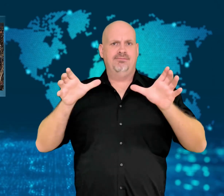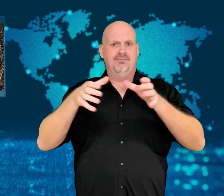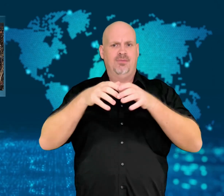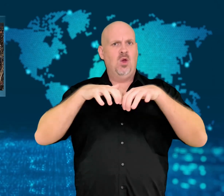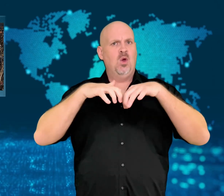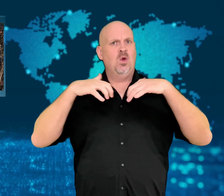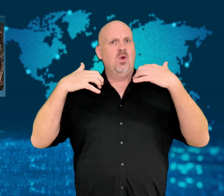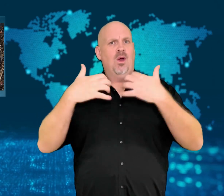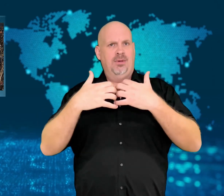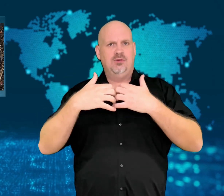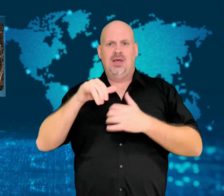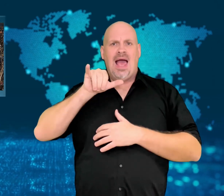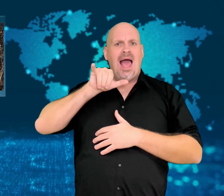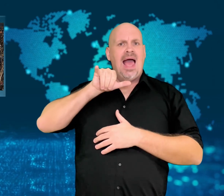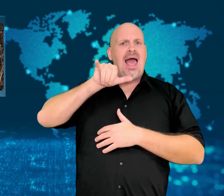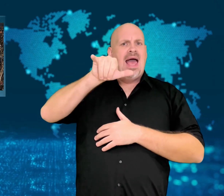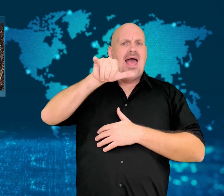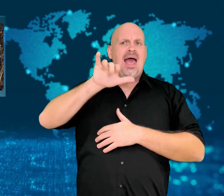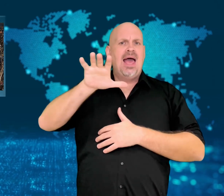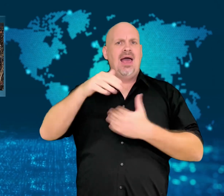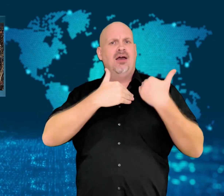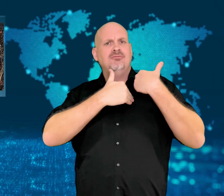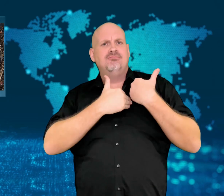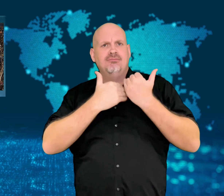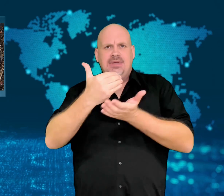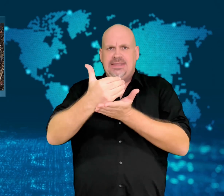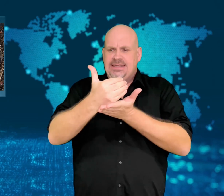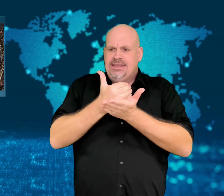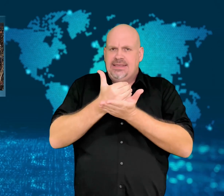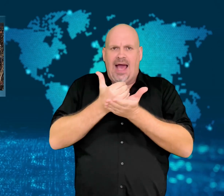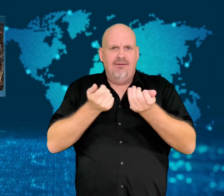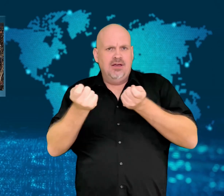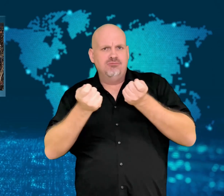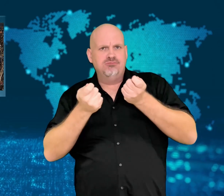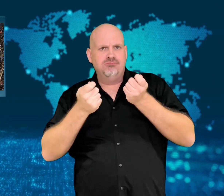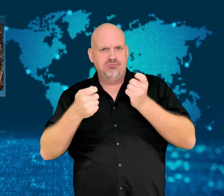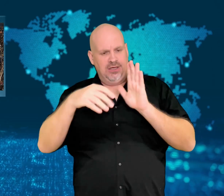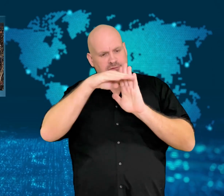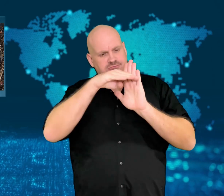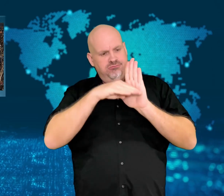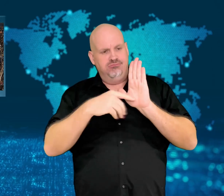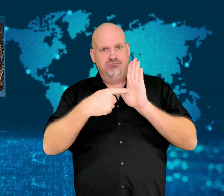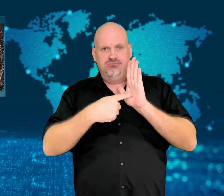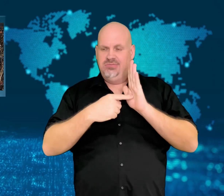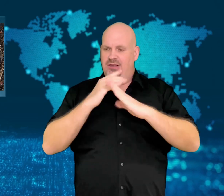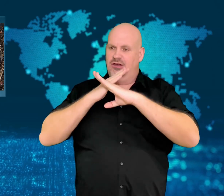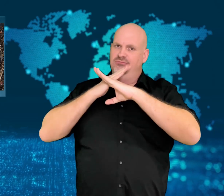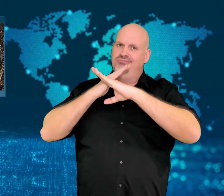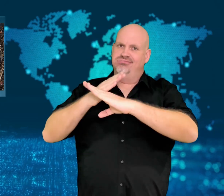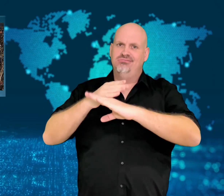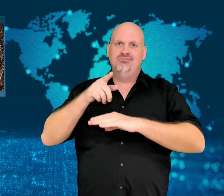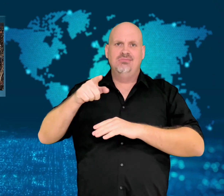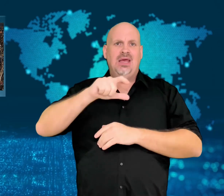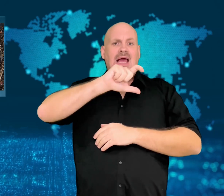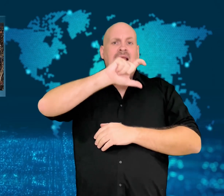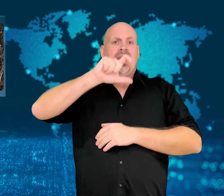The European Commission's Air Safety List prohibits all Nepali airlines